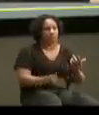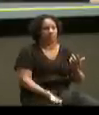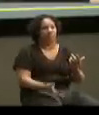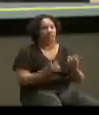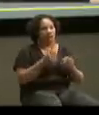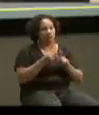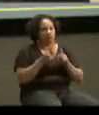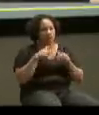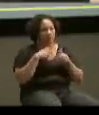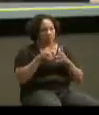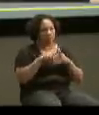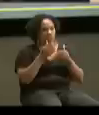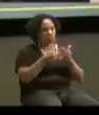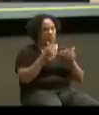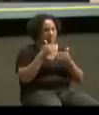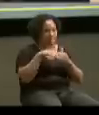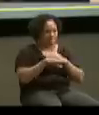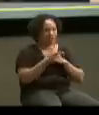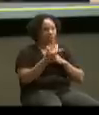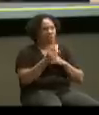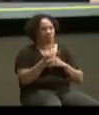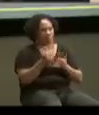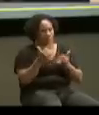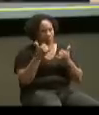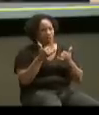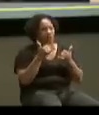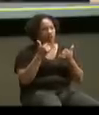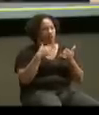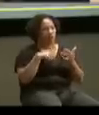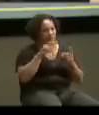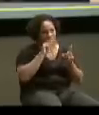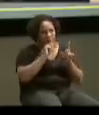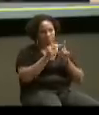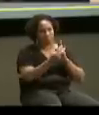THERE'S INITIATIVE WITHIN GSA NOW, WHICH WE ARE LOOKING AT,